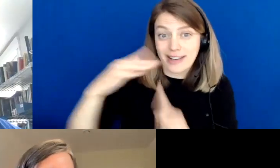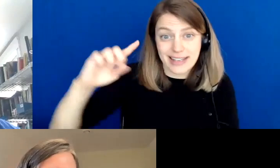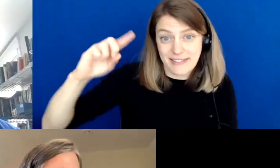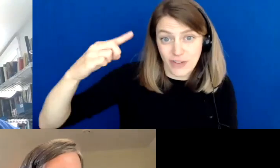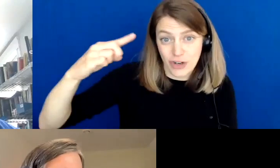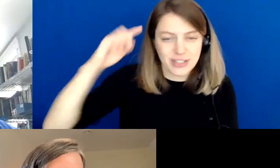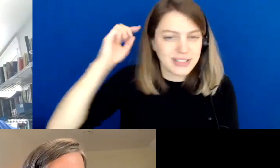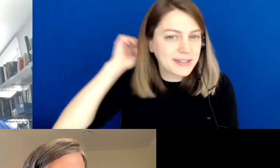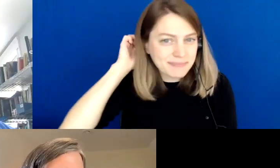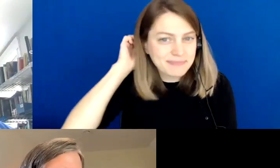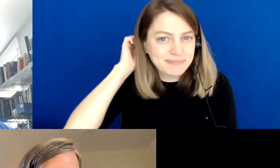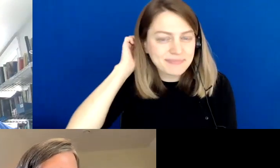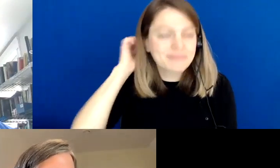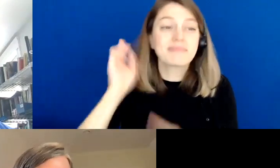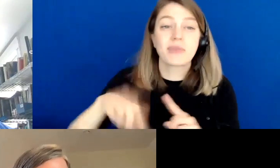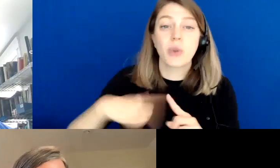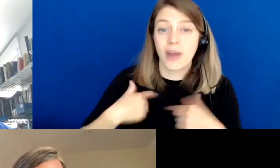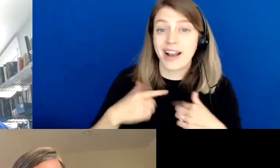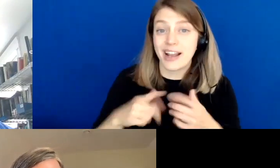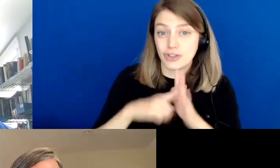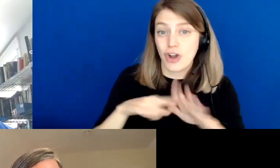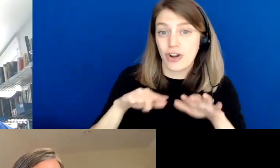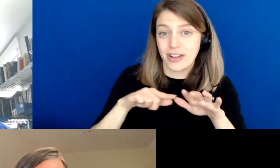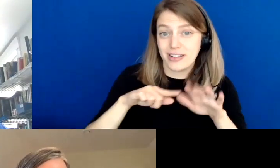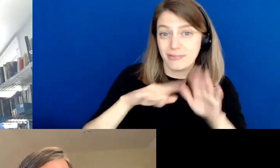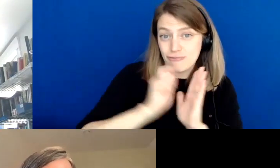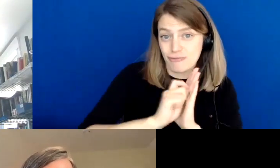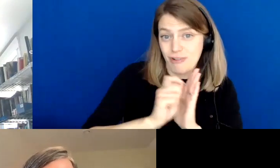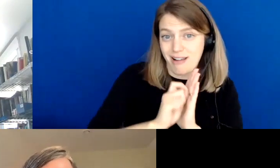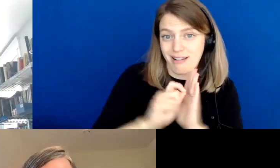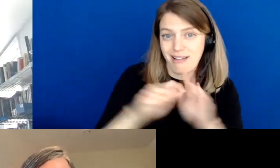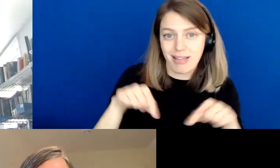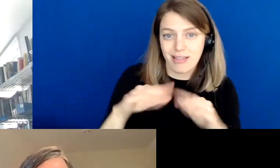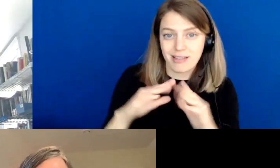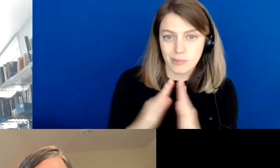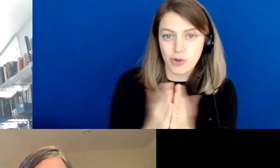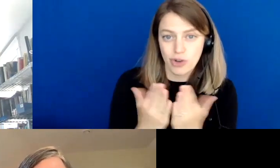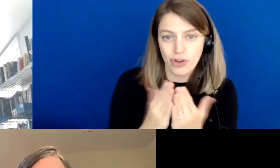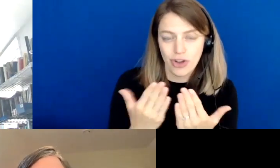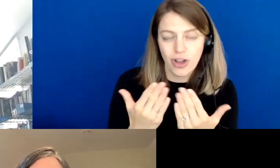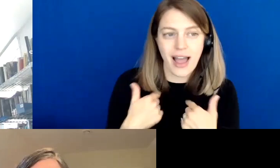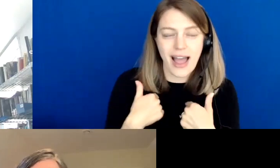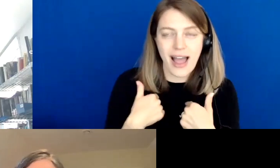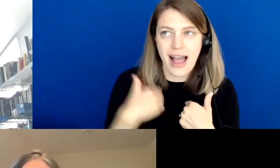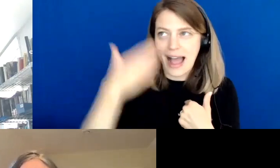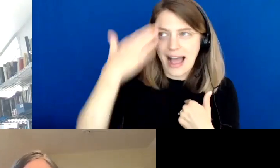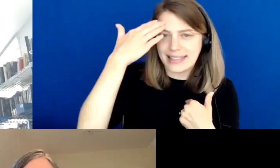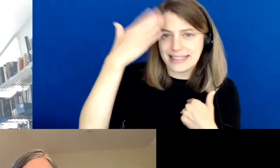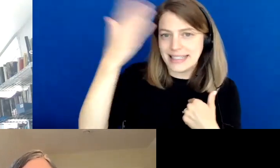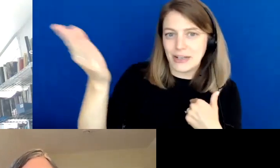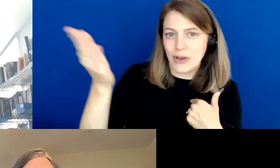When I began writing this book, I didn't know what I was going to find.